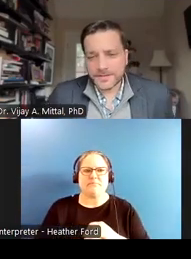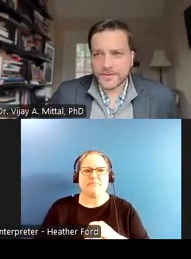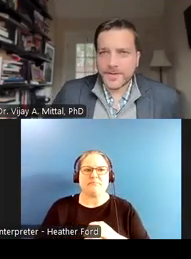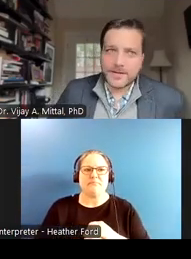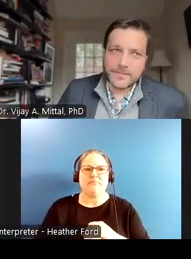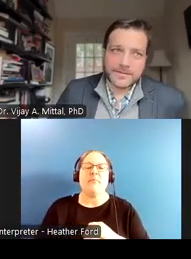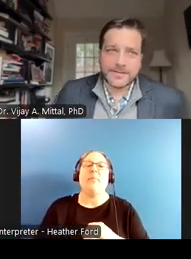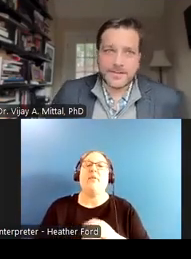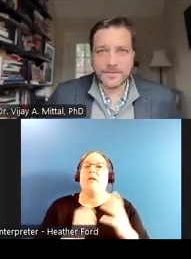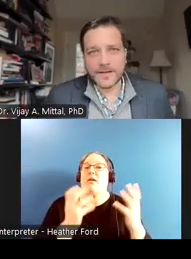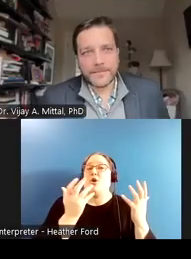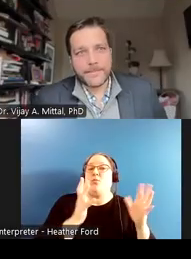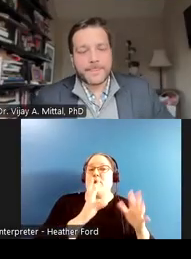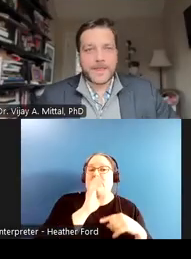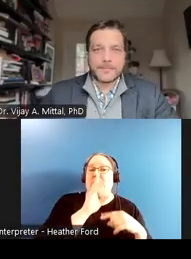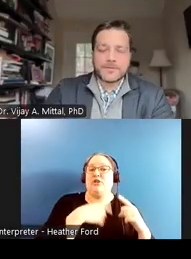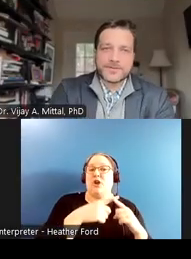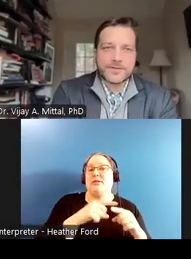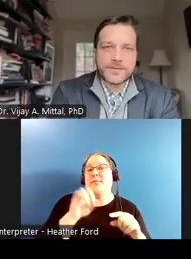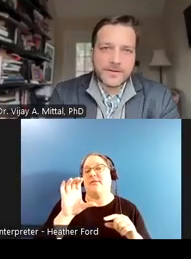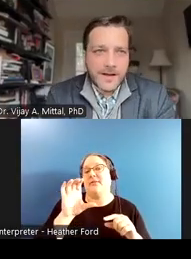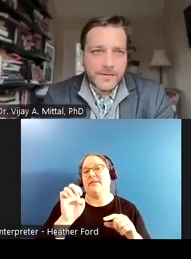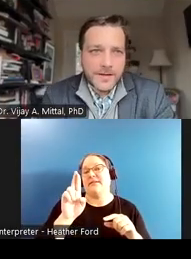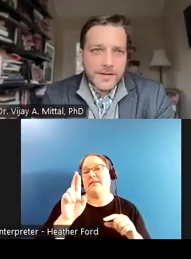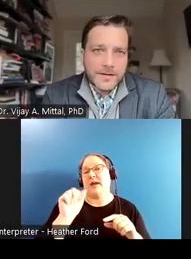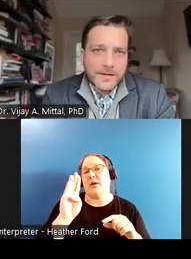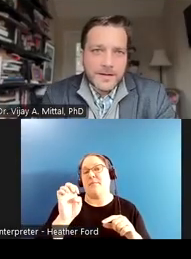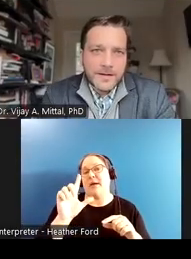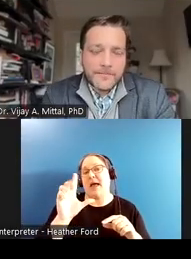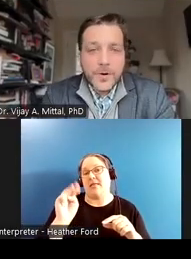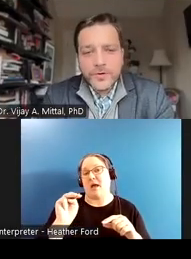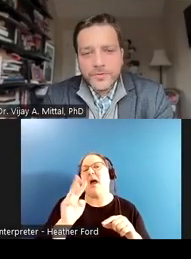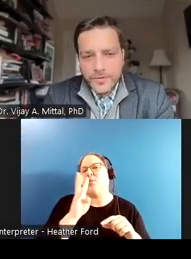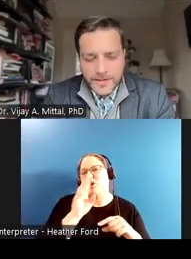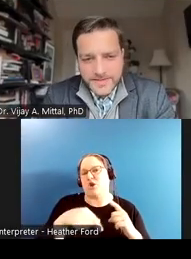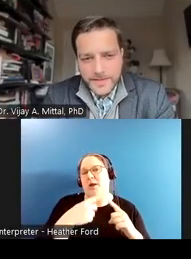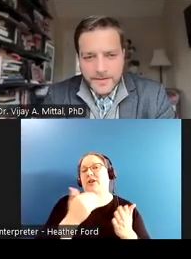a little bit about the cerebellum and I'm going to return there now. Um motor learning is something